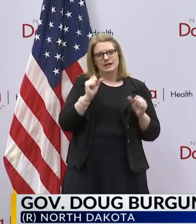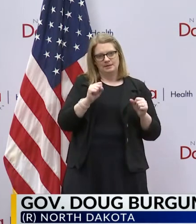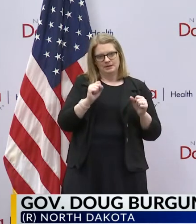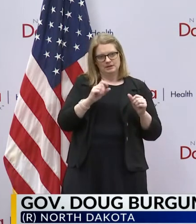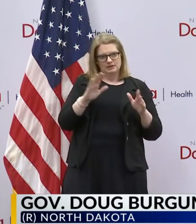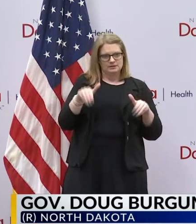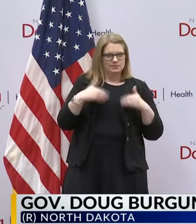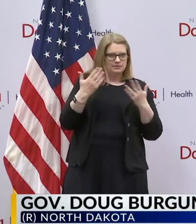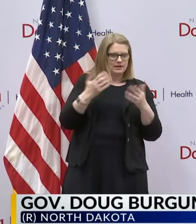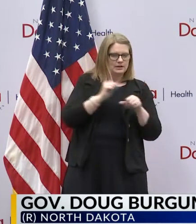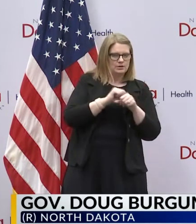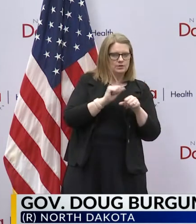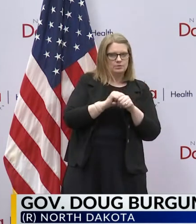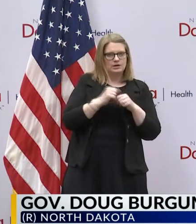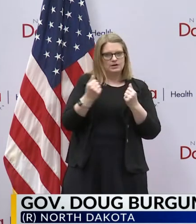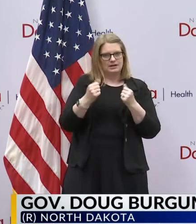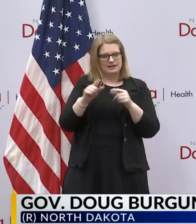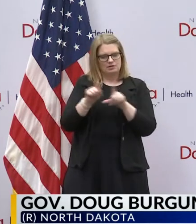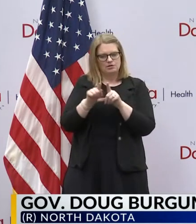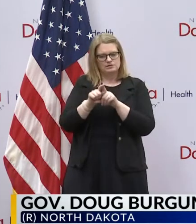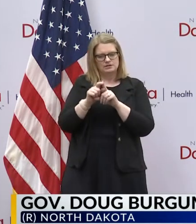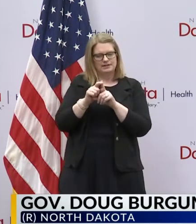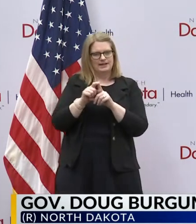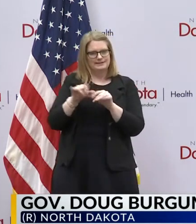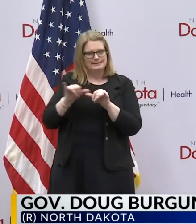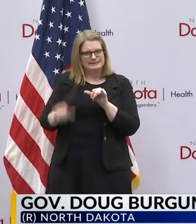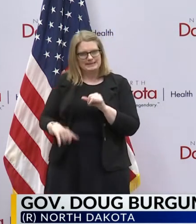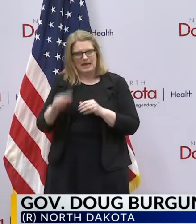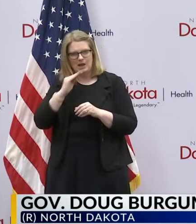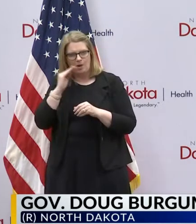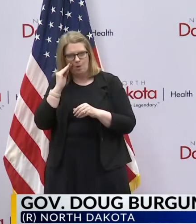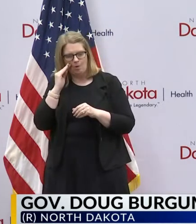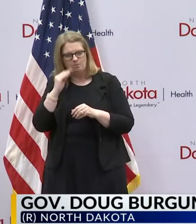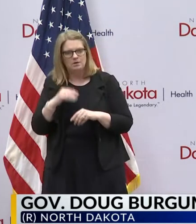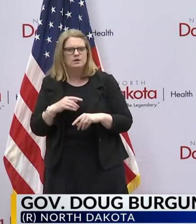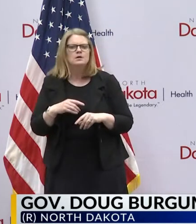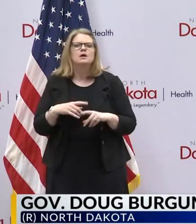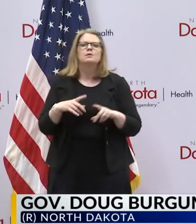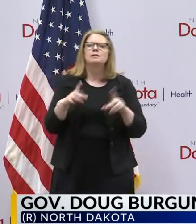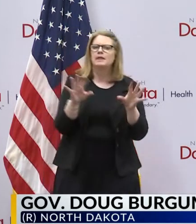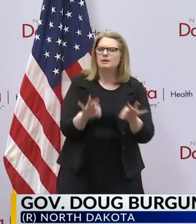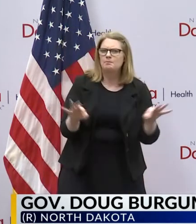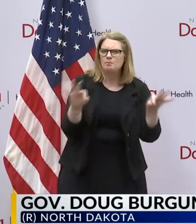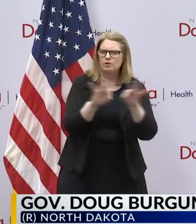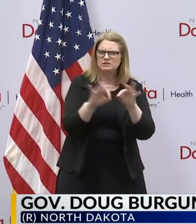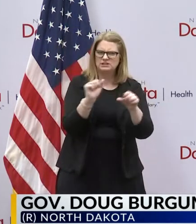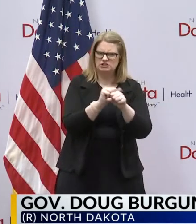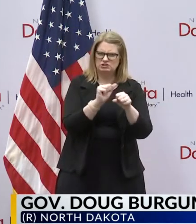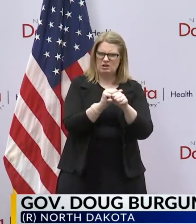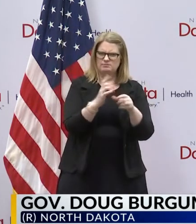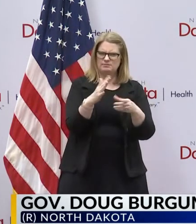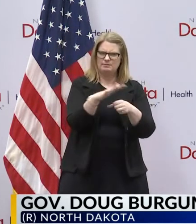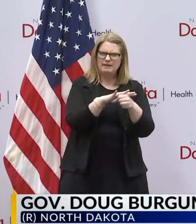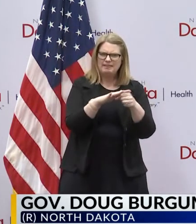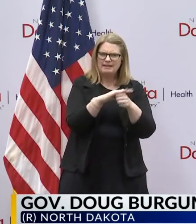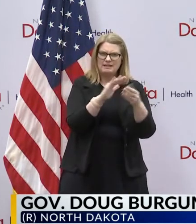GOVERNMENT JOBS WHERE PEOPLE CAN HAVE BEEN ABLE TO DISTRIBUTE WORK, DIGITIZE THE WORK AND WORK FROM HOME. BUT WHEN YOU THINK ABOUT FILLING